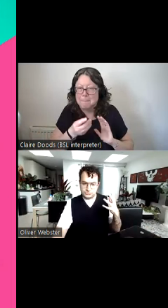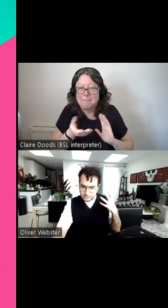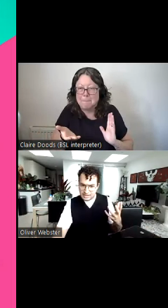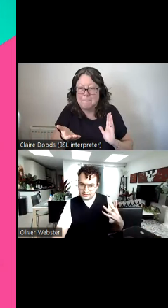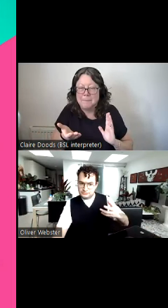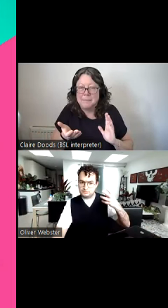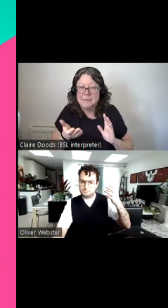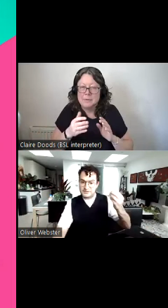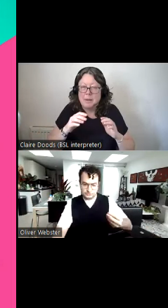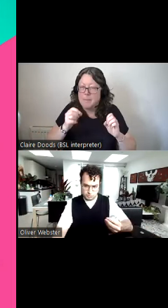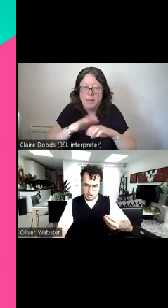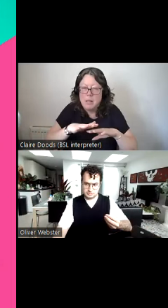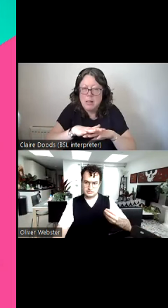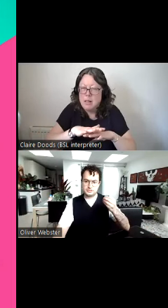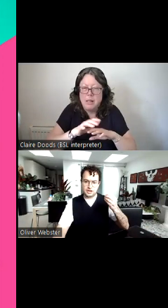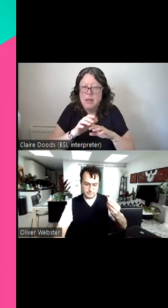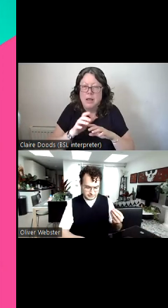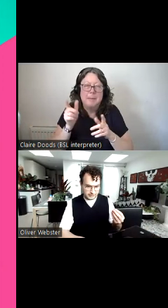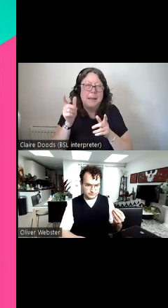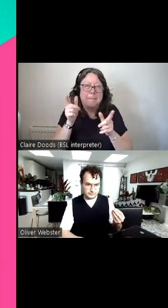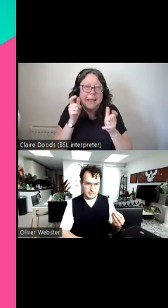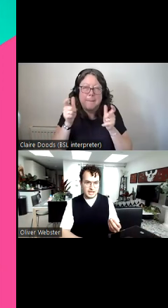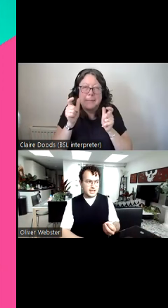You get these bits of words that are missing.